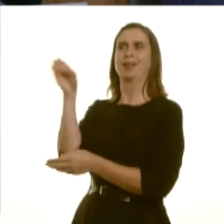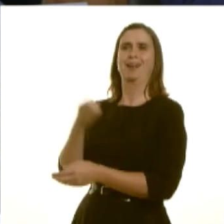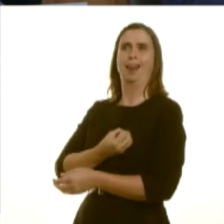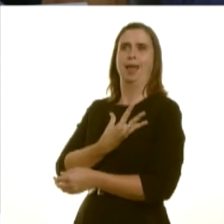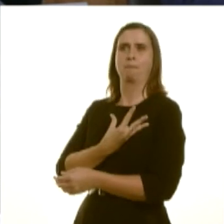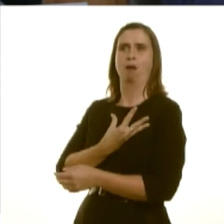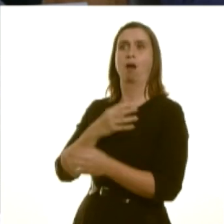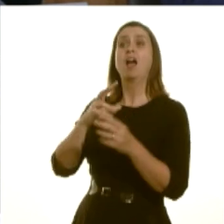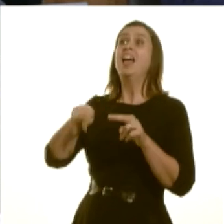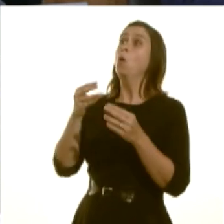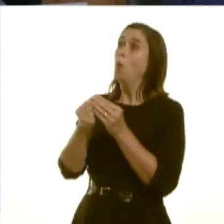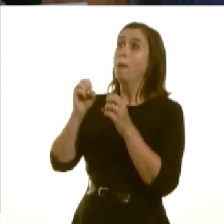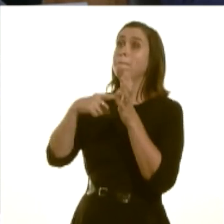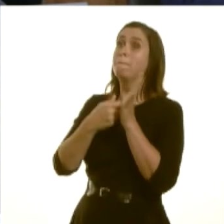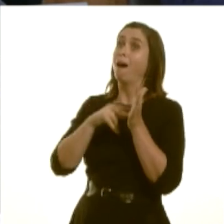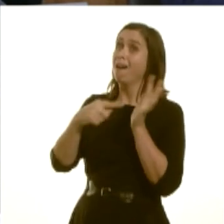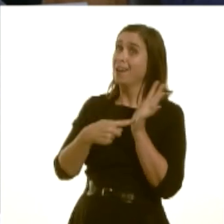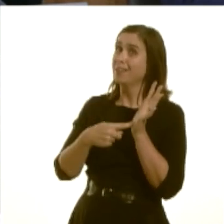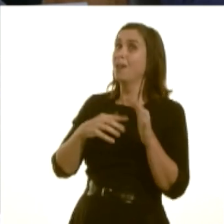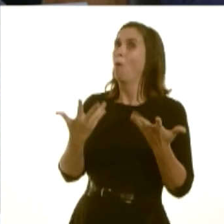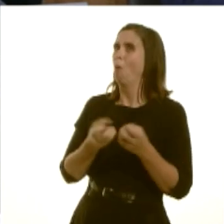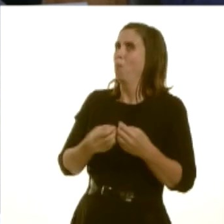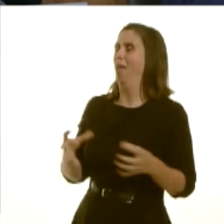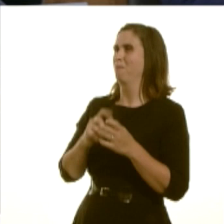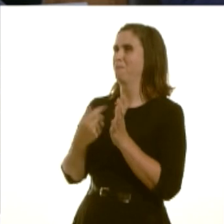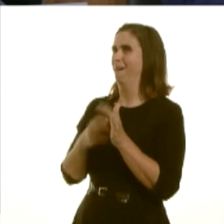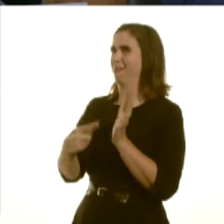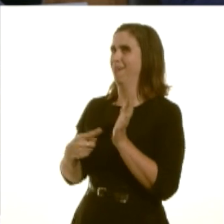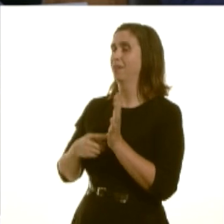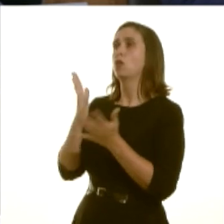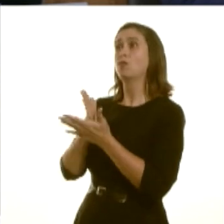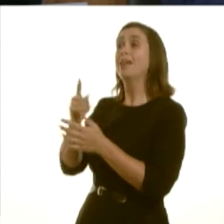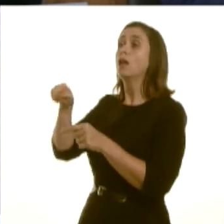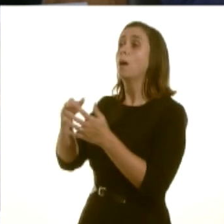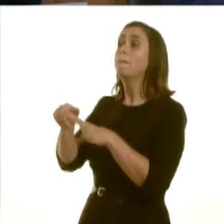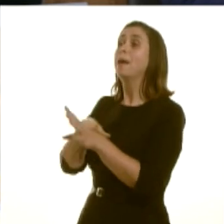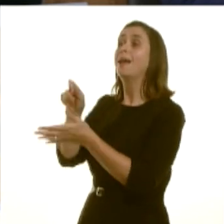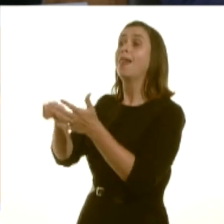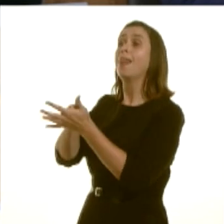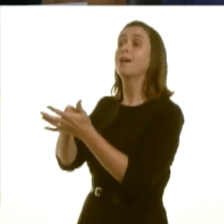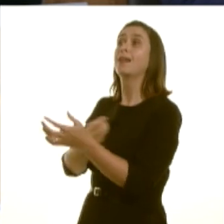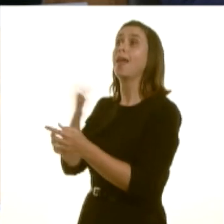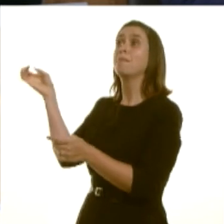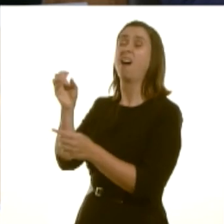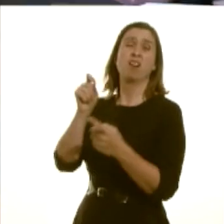Barnett or not. That is something that will be delivered by a Labour Government, elected in May—something that Plaid Cymru can never deliver.